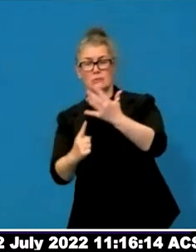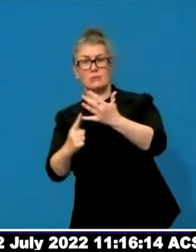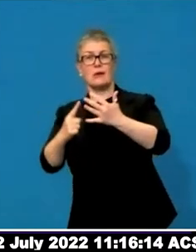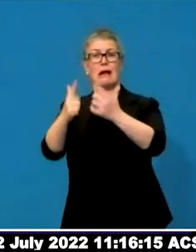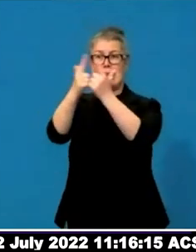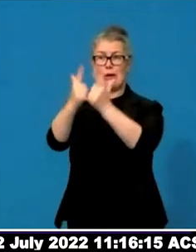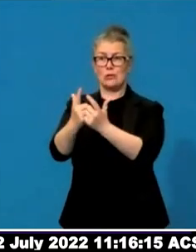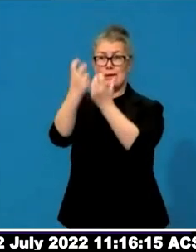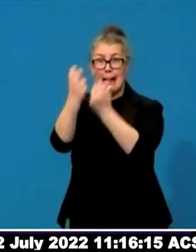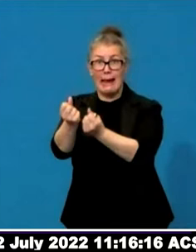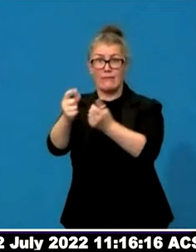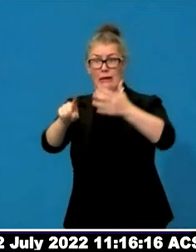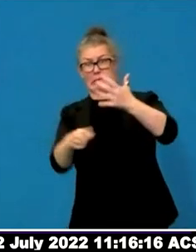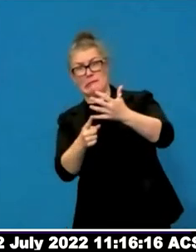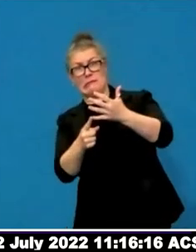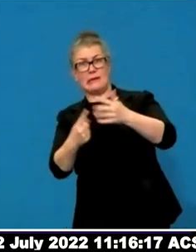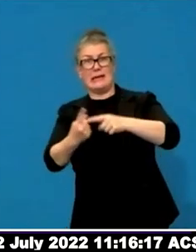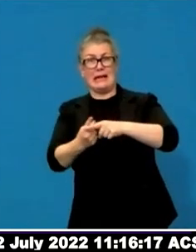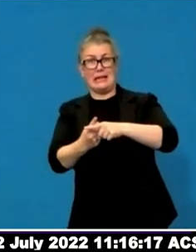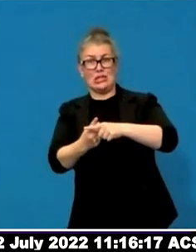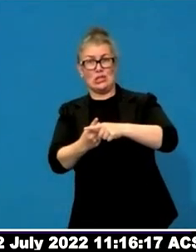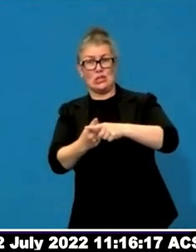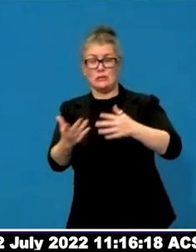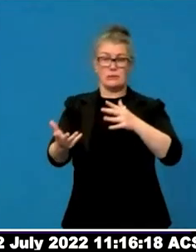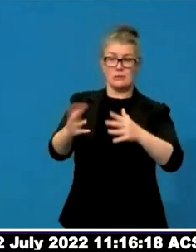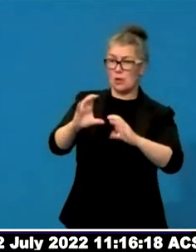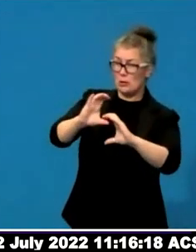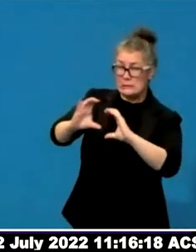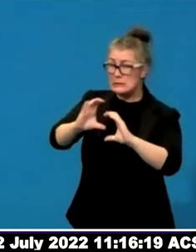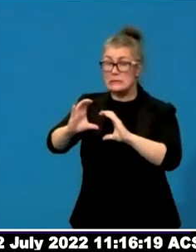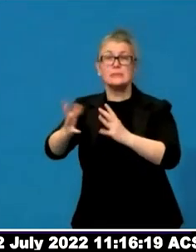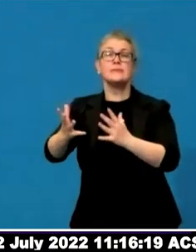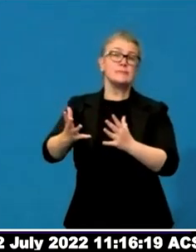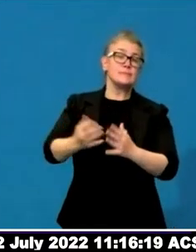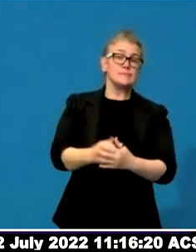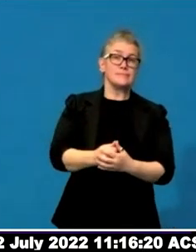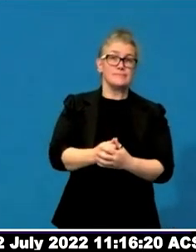If you're trying to explain a concept or a complexity about,